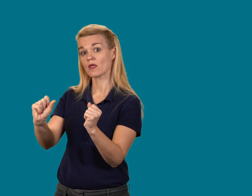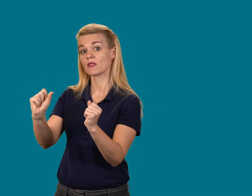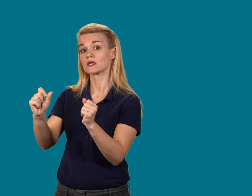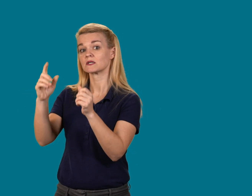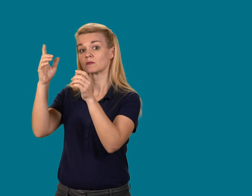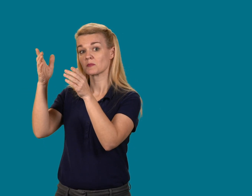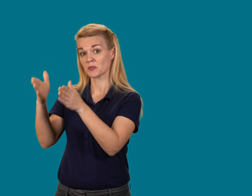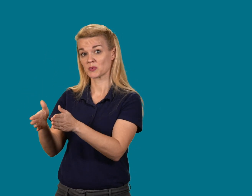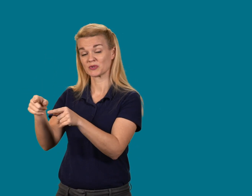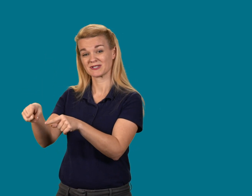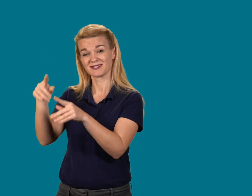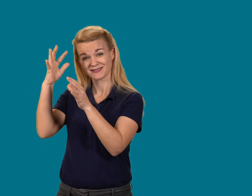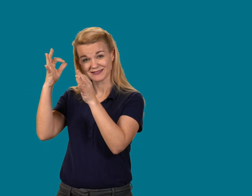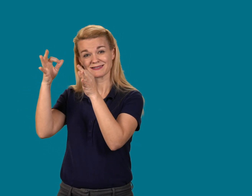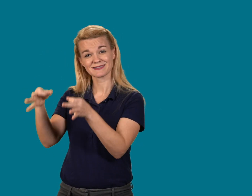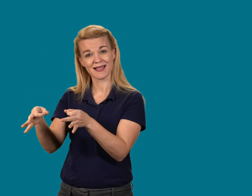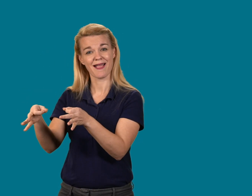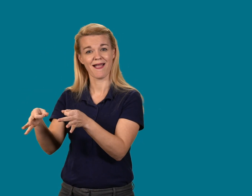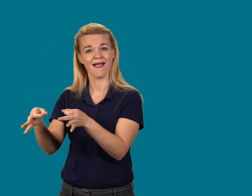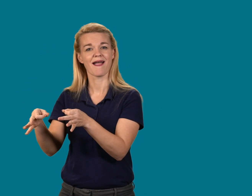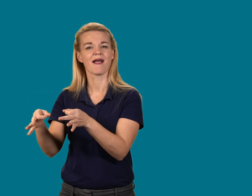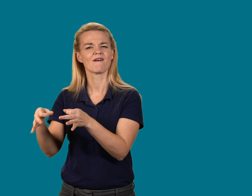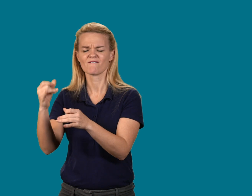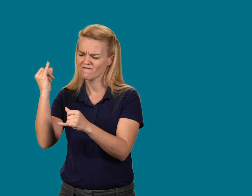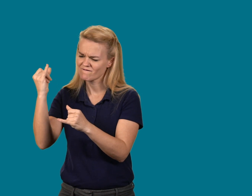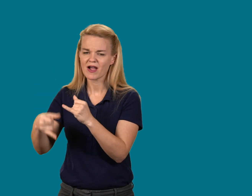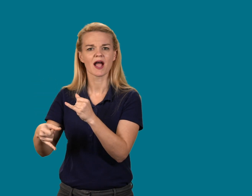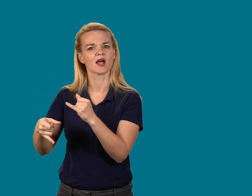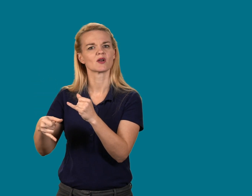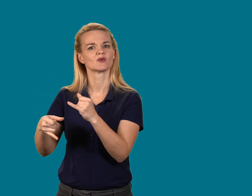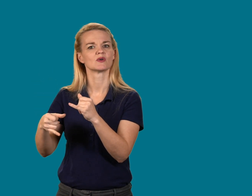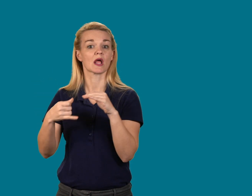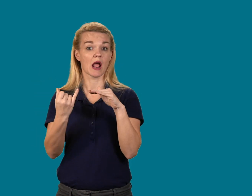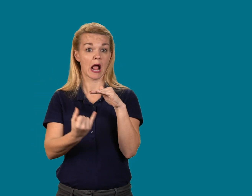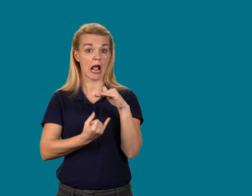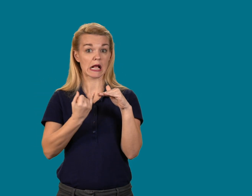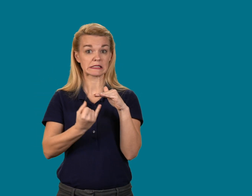make the final decisions about how long quarantine should last,